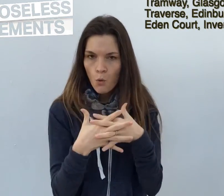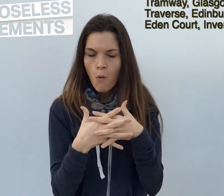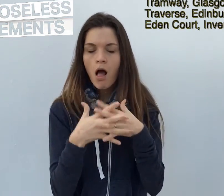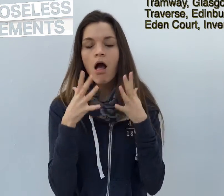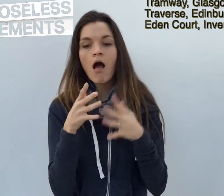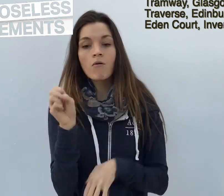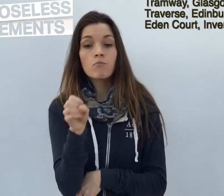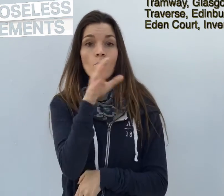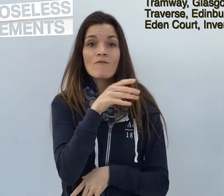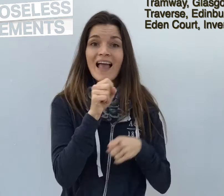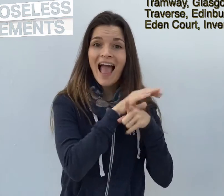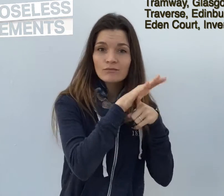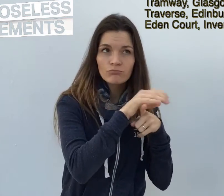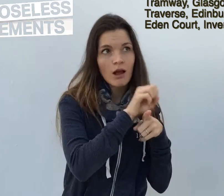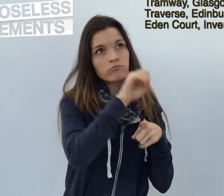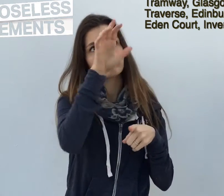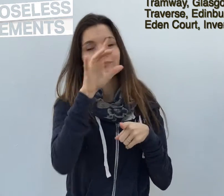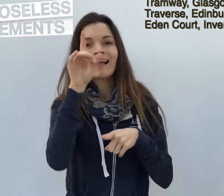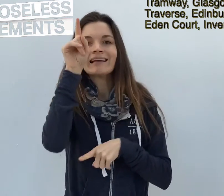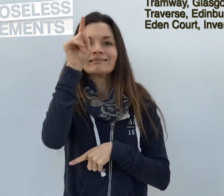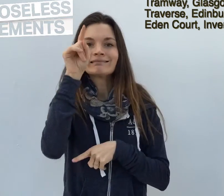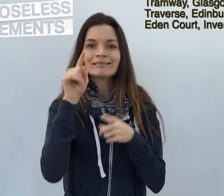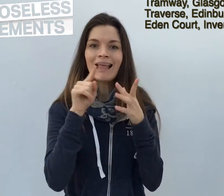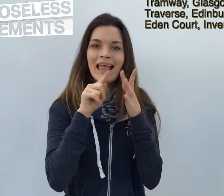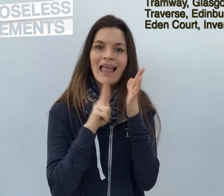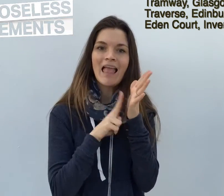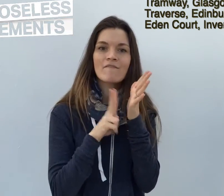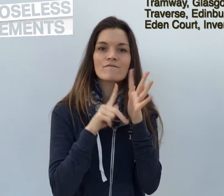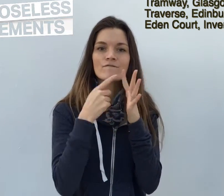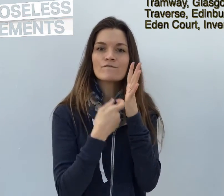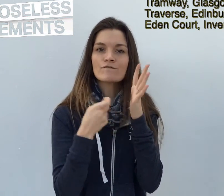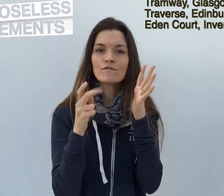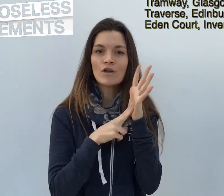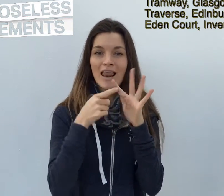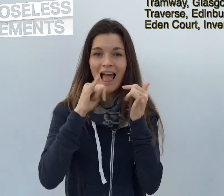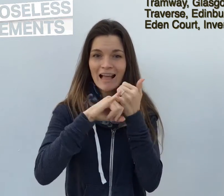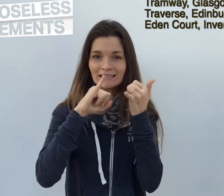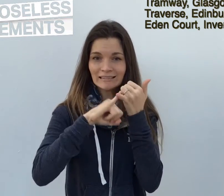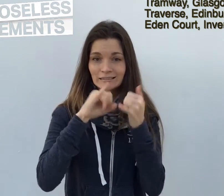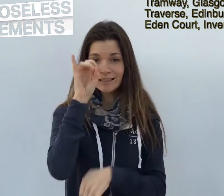before moving on to Edinburgh and ending up in Inverness.